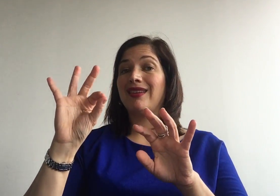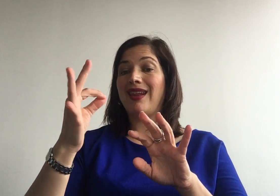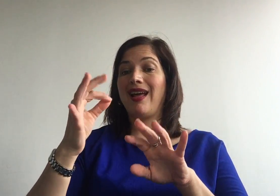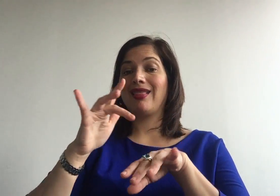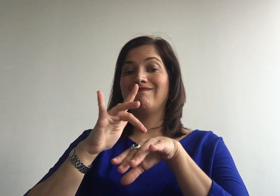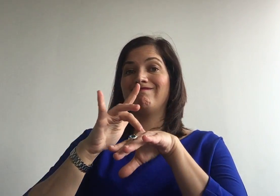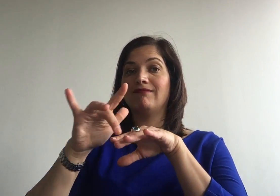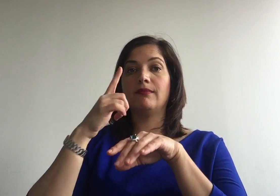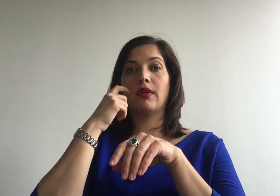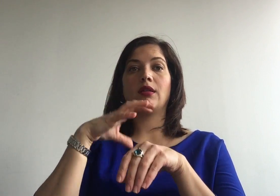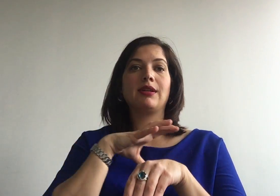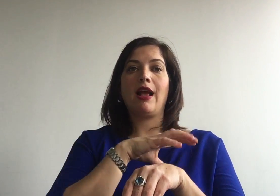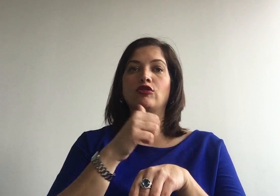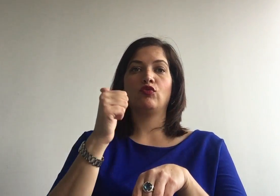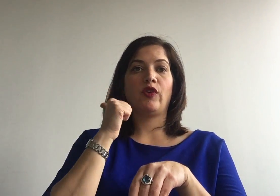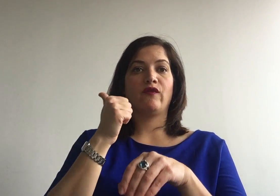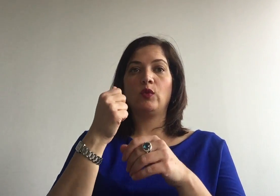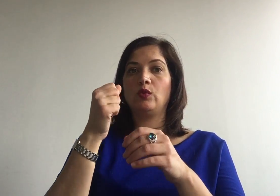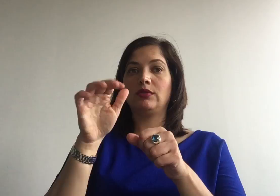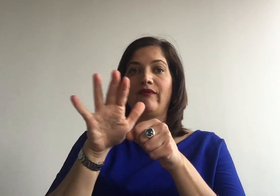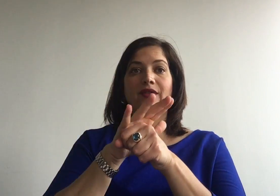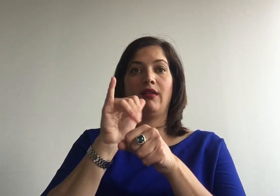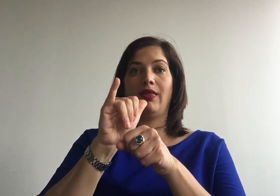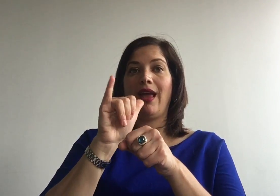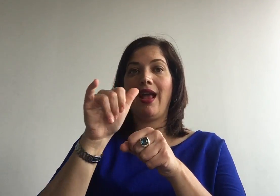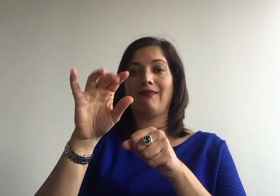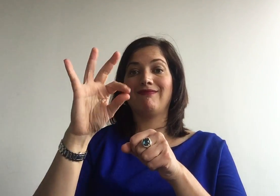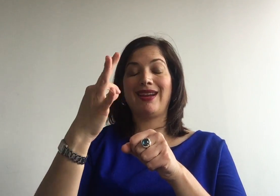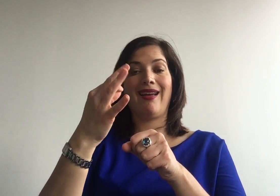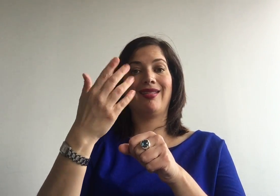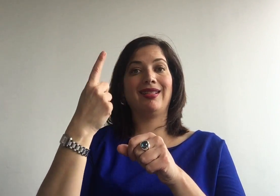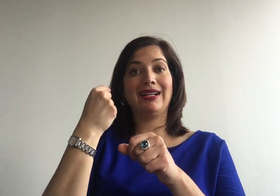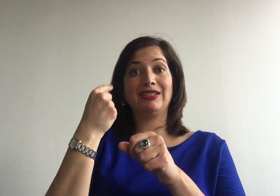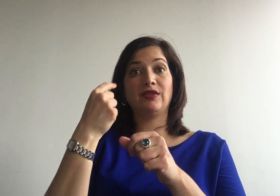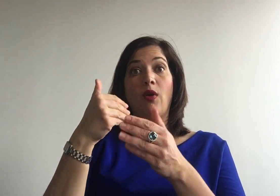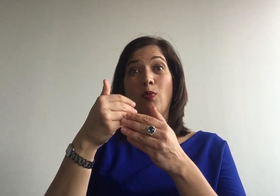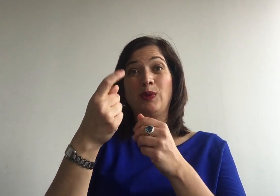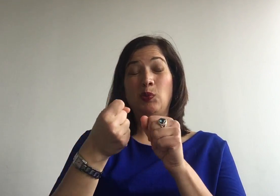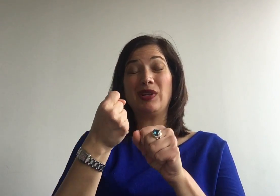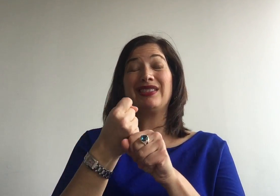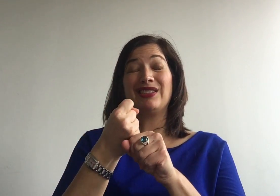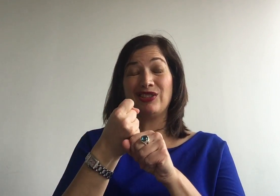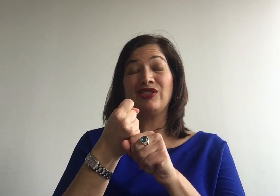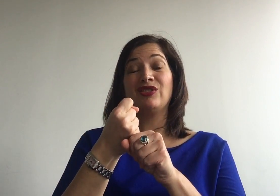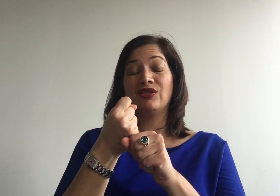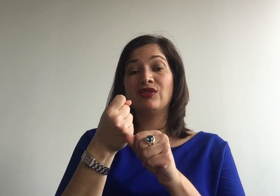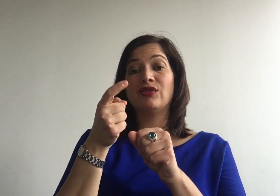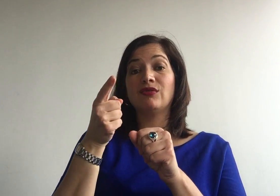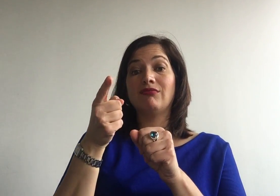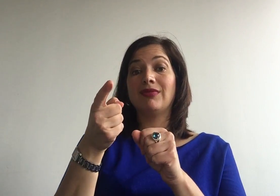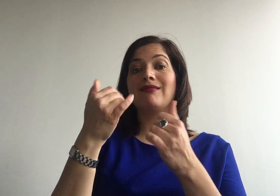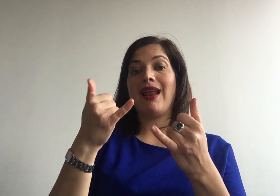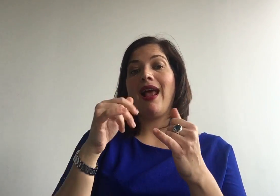The 9th spot is vacant, because the previous session of Congress refused to fill that spot last year, keeping the seat vacant for nearly one year.